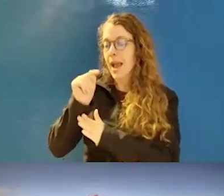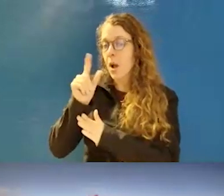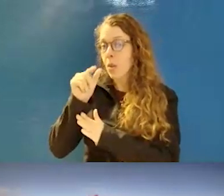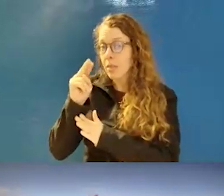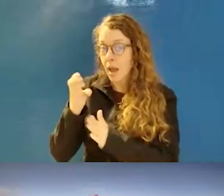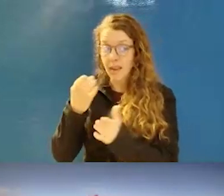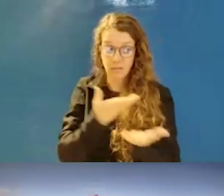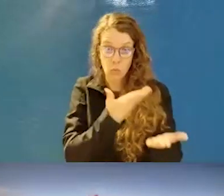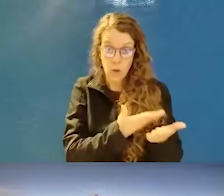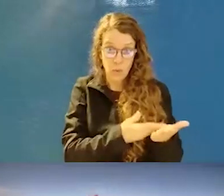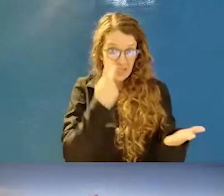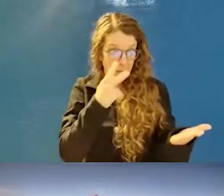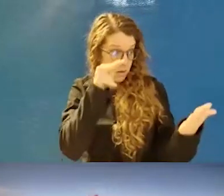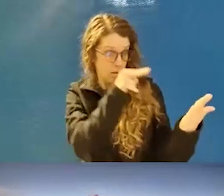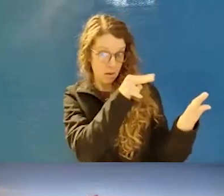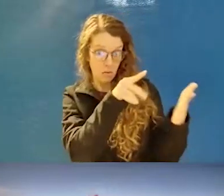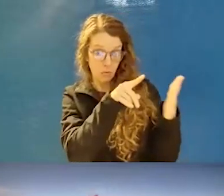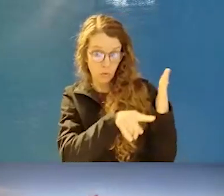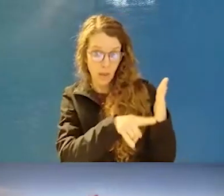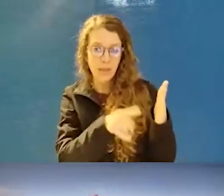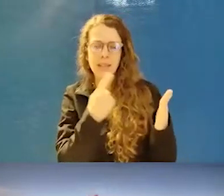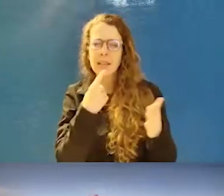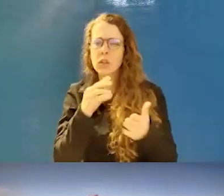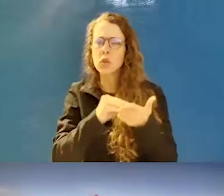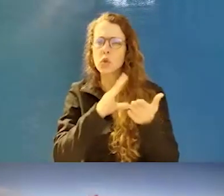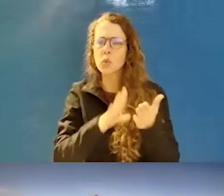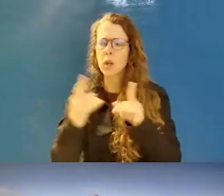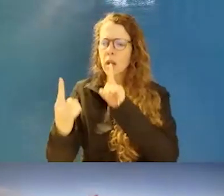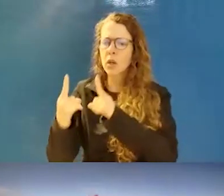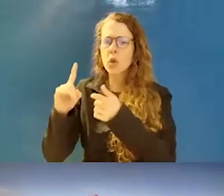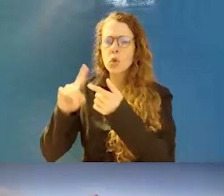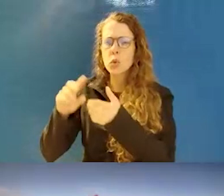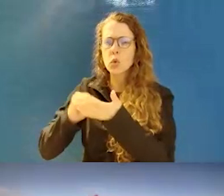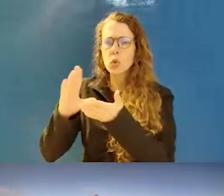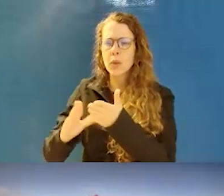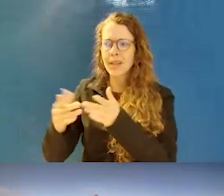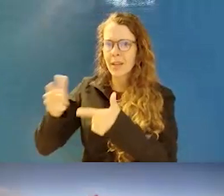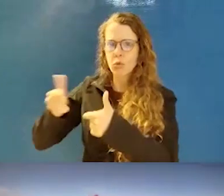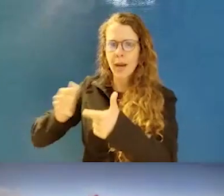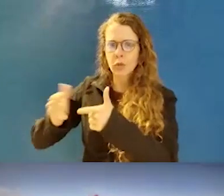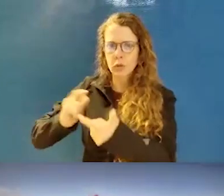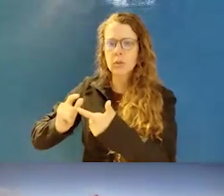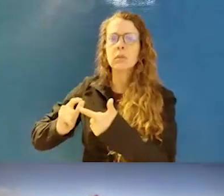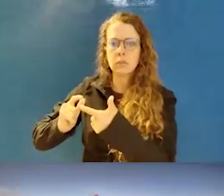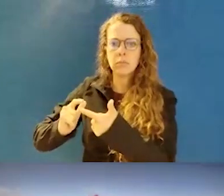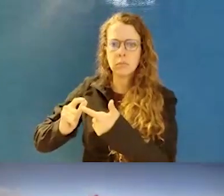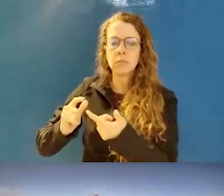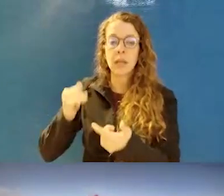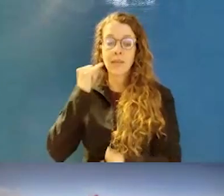It probably says something about student to student interaction. So if your COR indicates